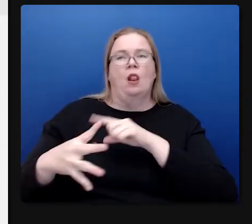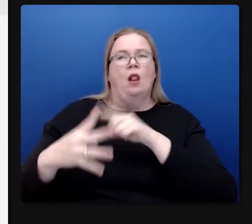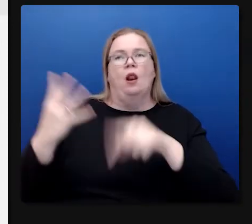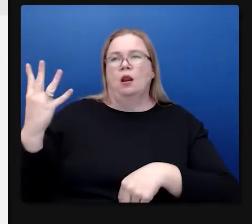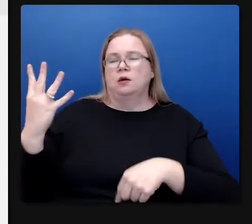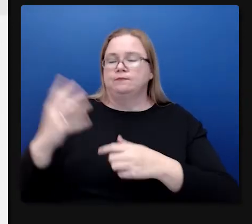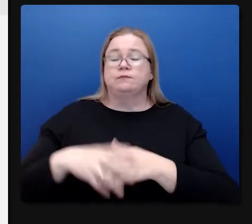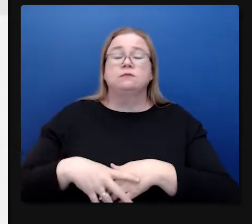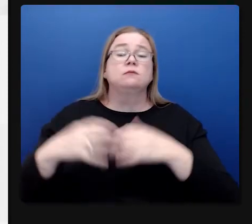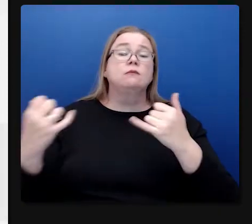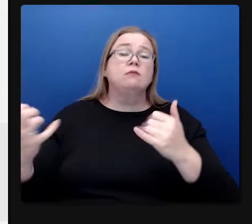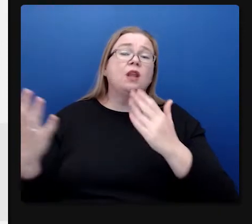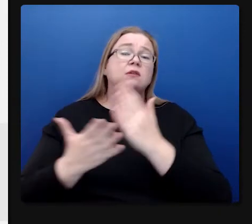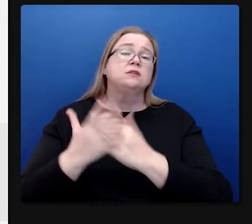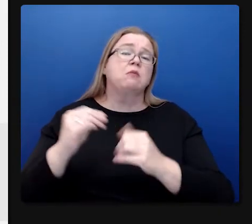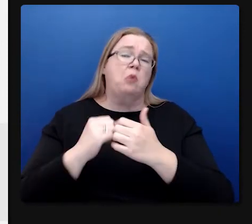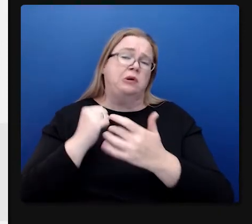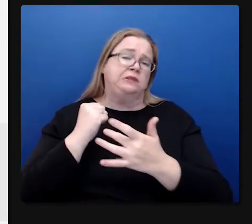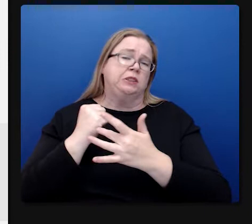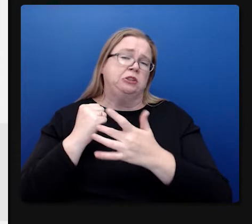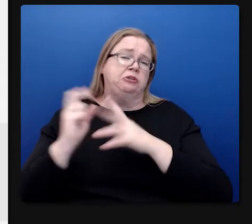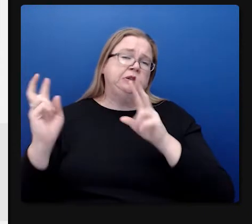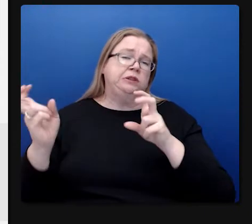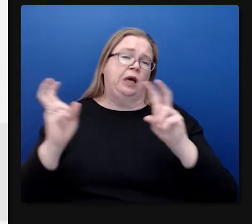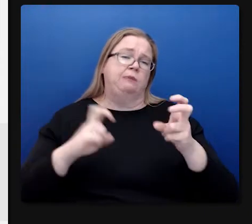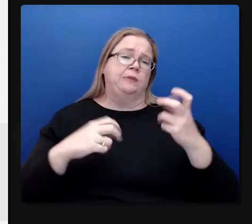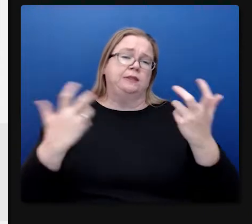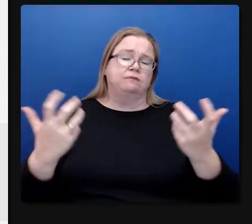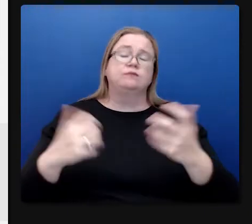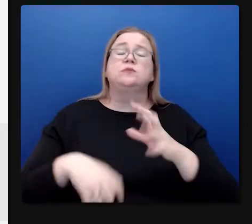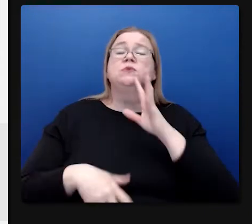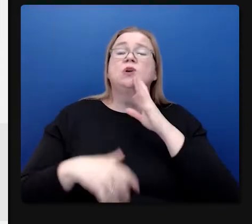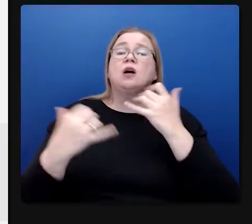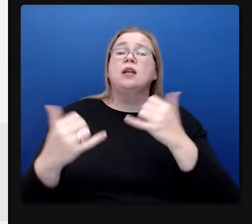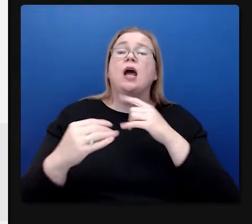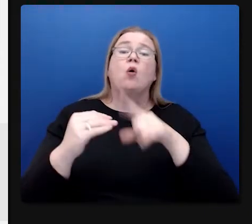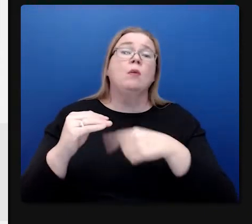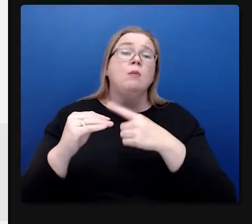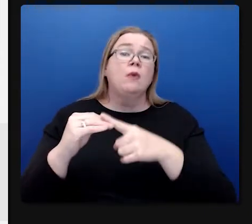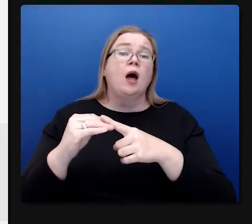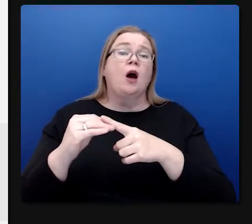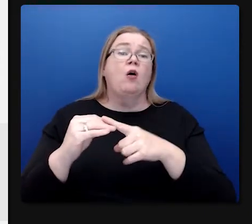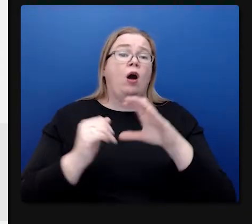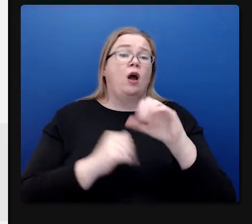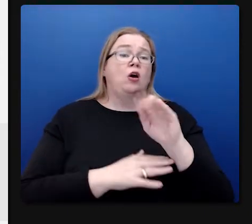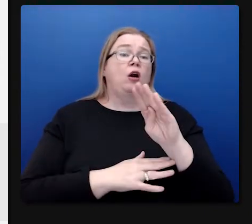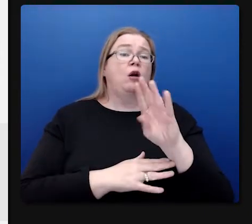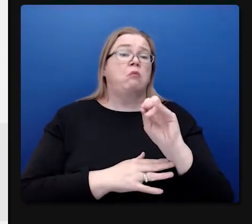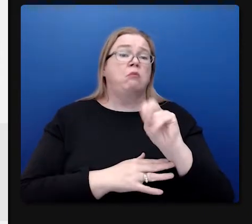Let's turn now to some of the more technical topics, and we're going to talk right now about carbon footprinting.